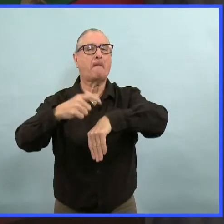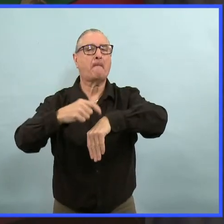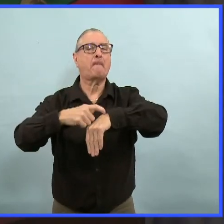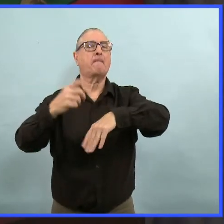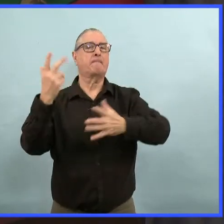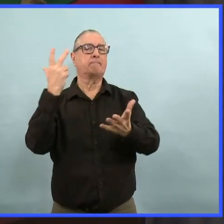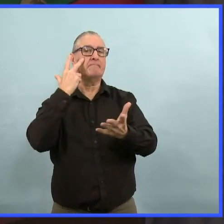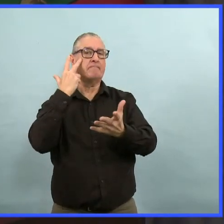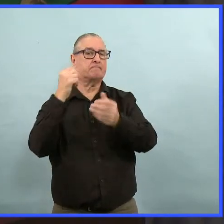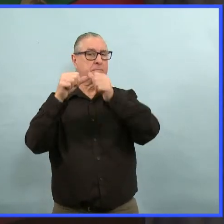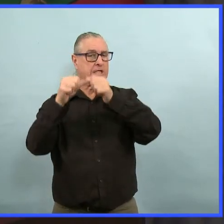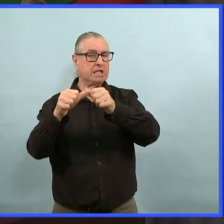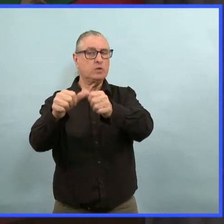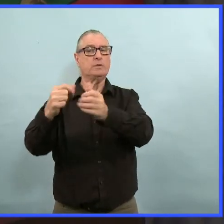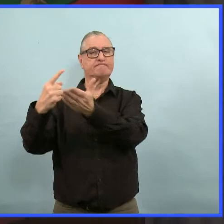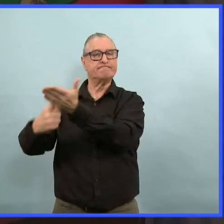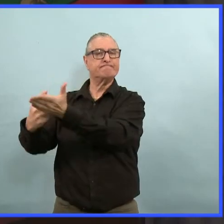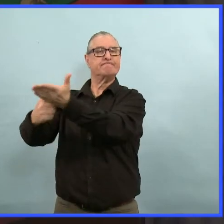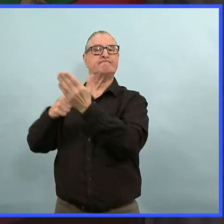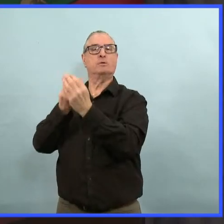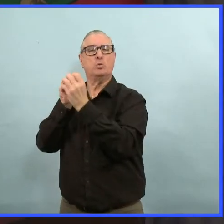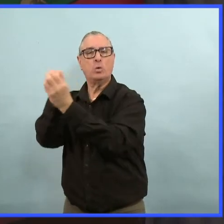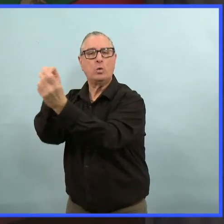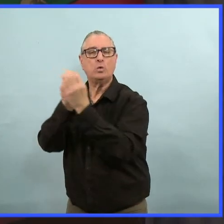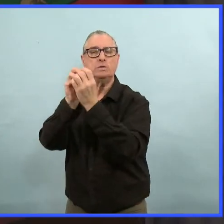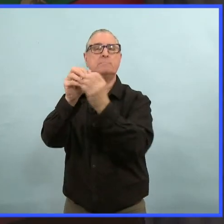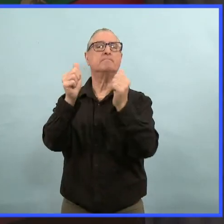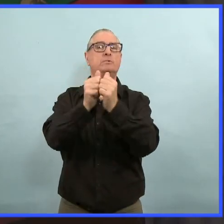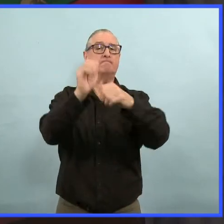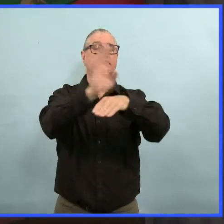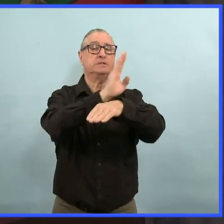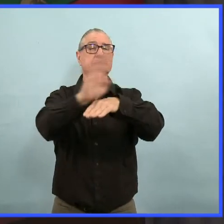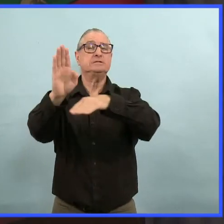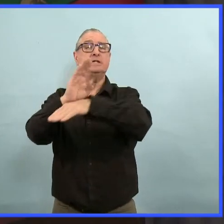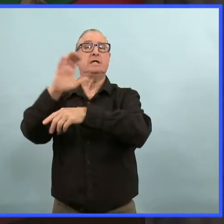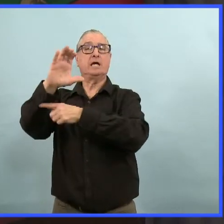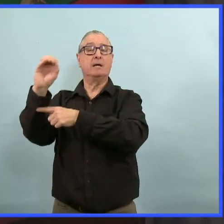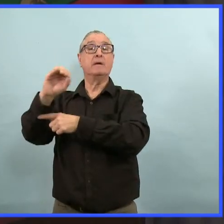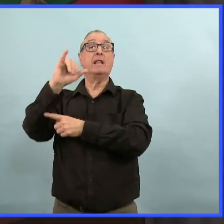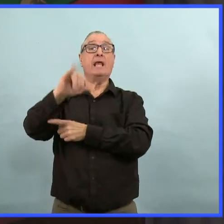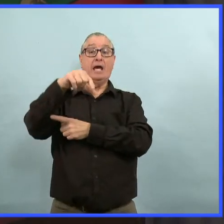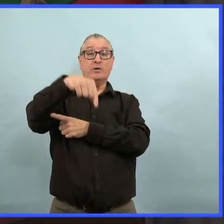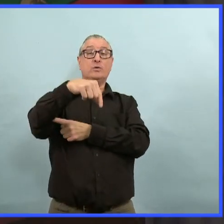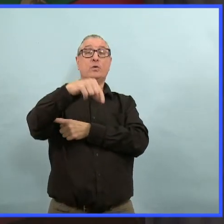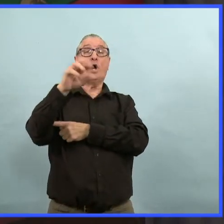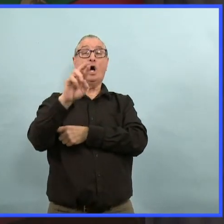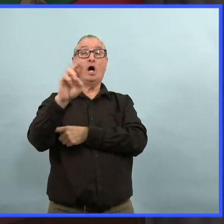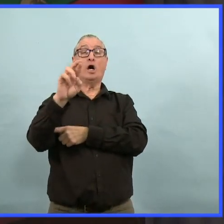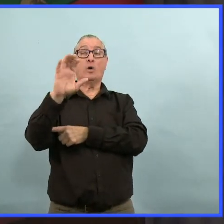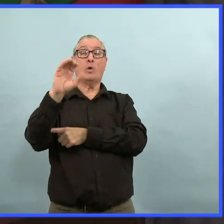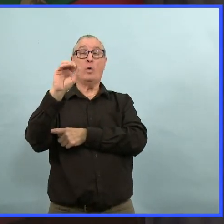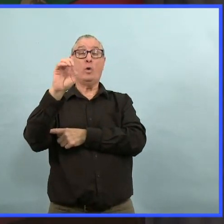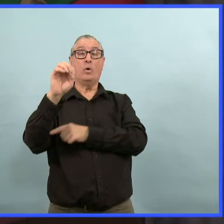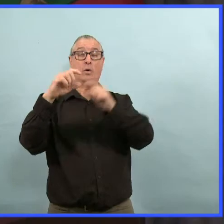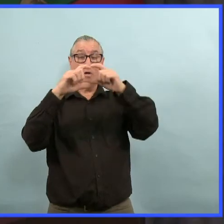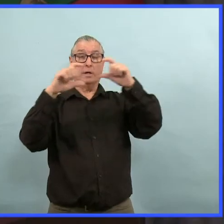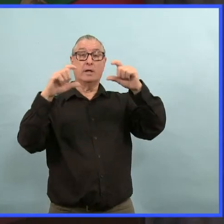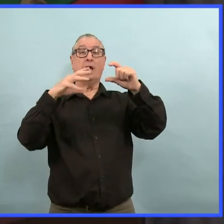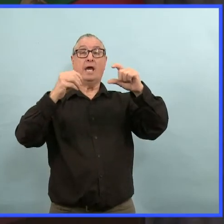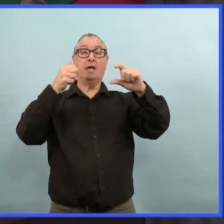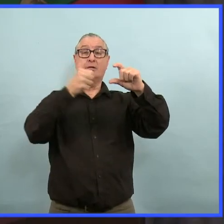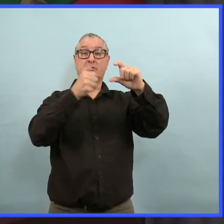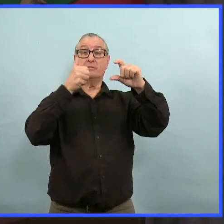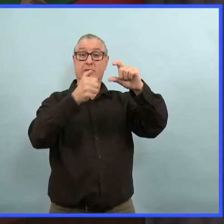mentioned the qr code will still be available if business sectors want to require that um at their